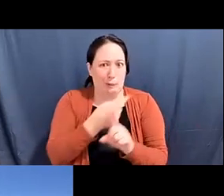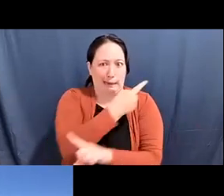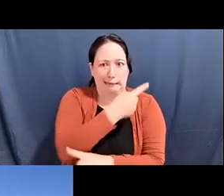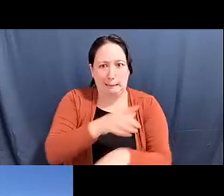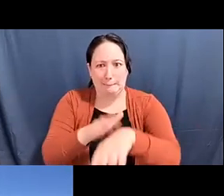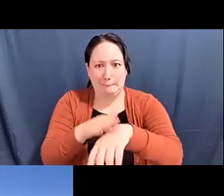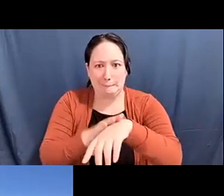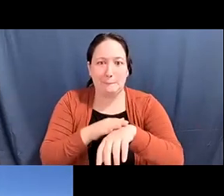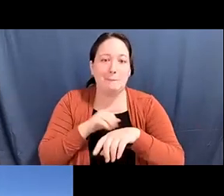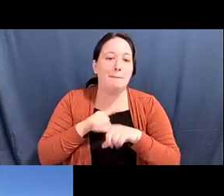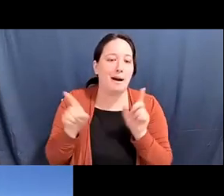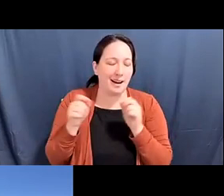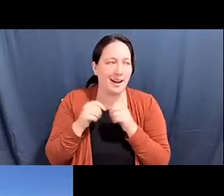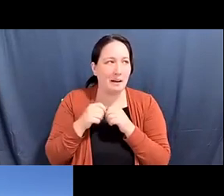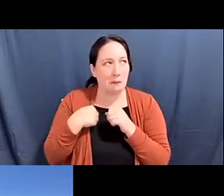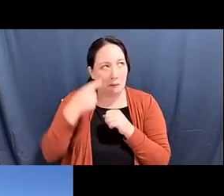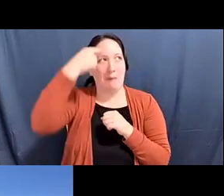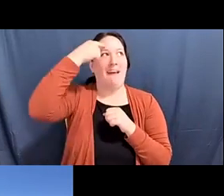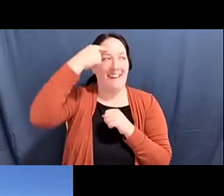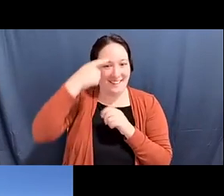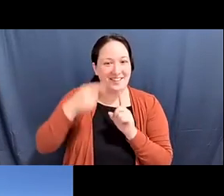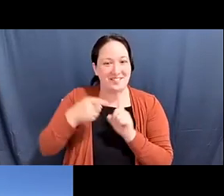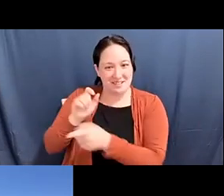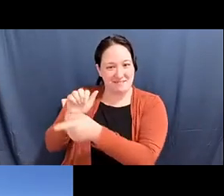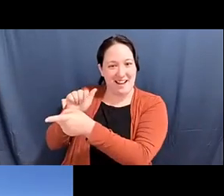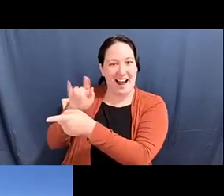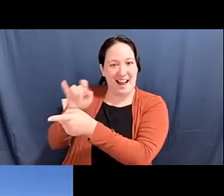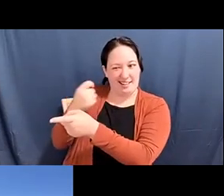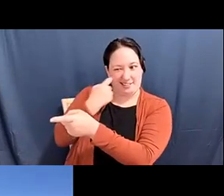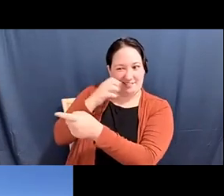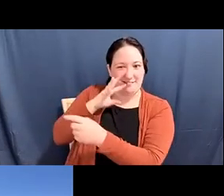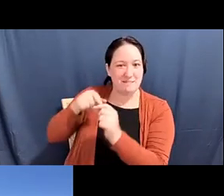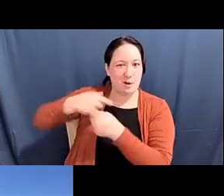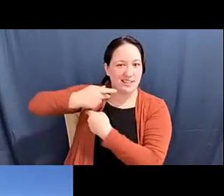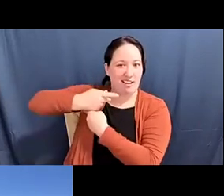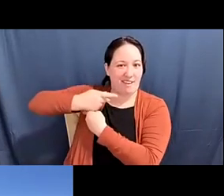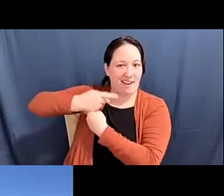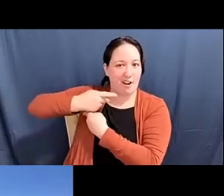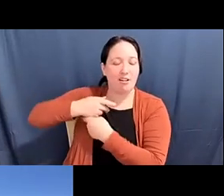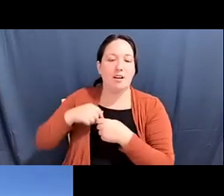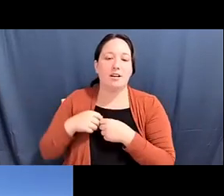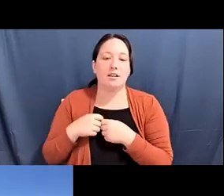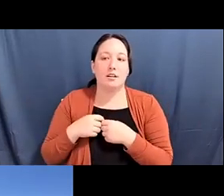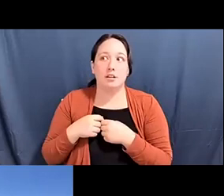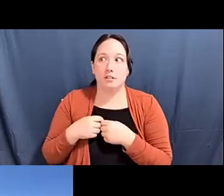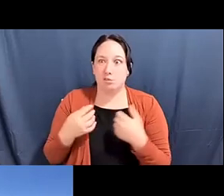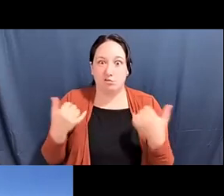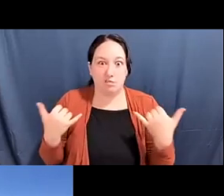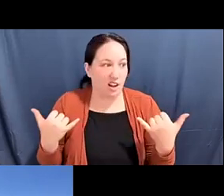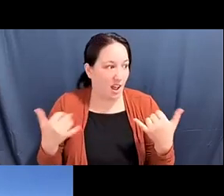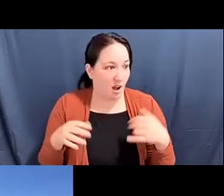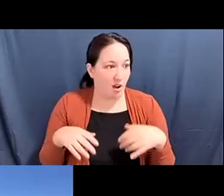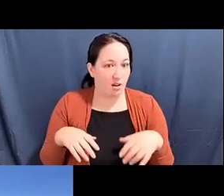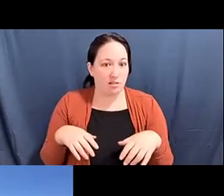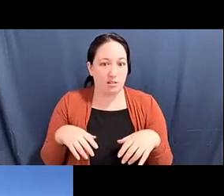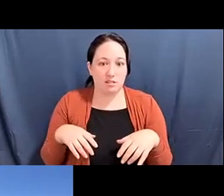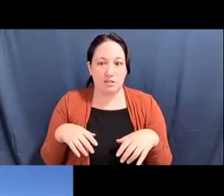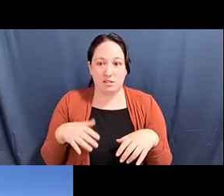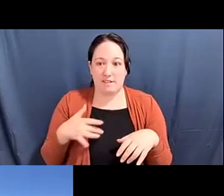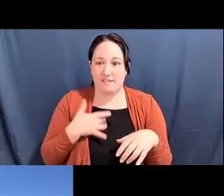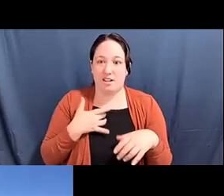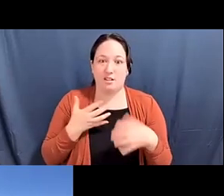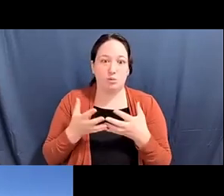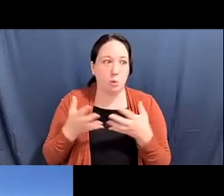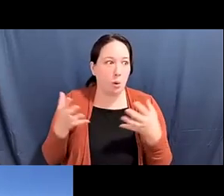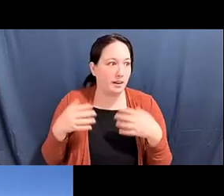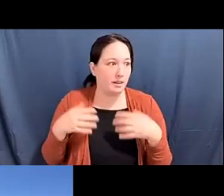pam tau lee: following on what Alex talked about self care, in this moment where there's just... we're just been inundated with just so much chaos in the world and,